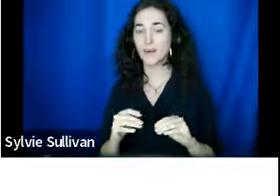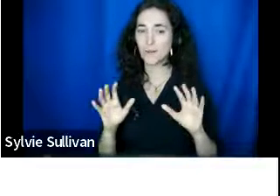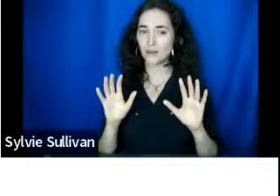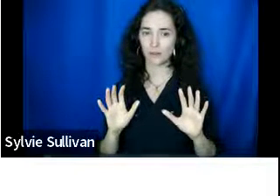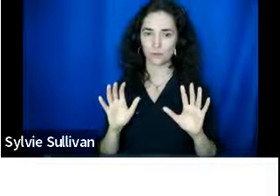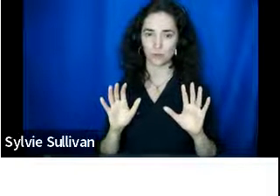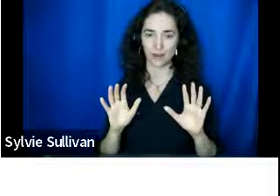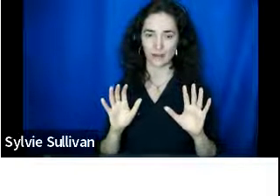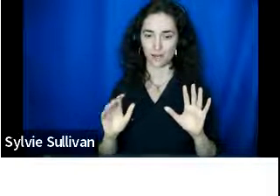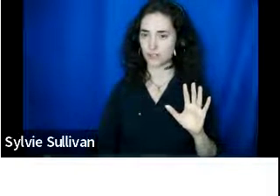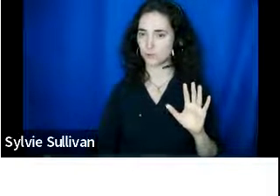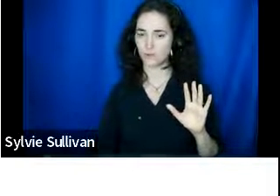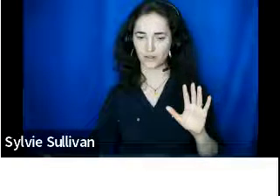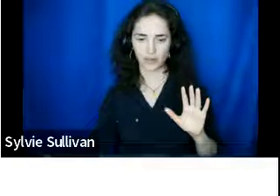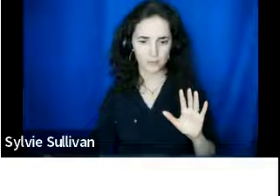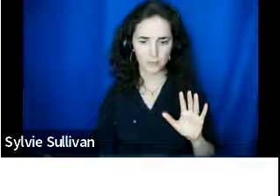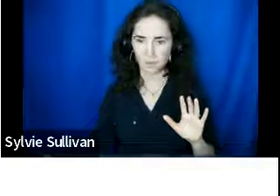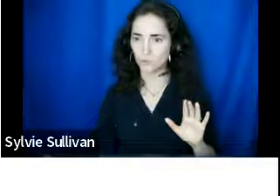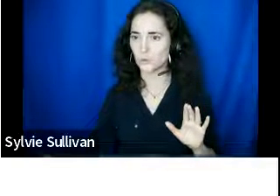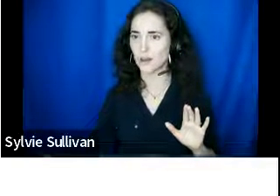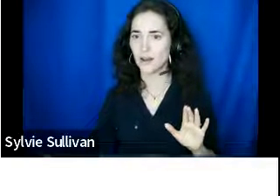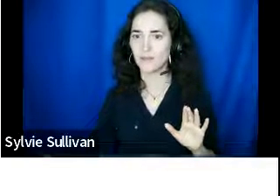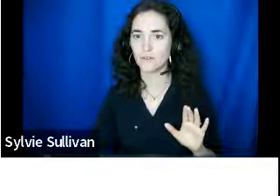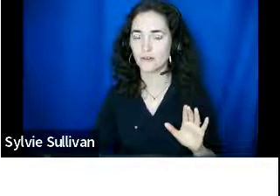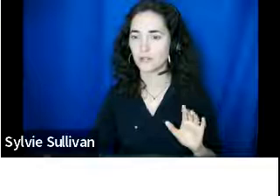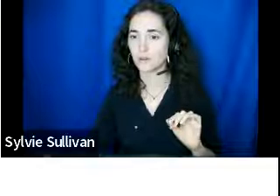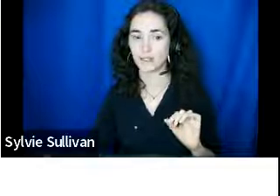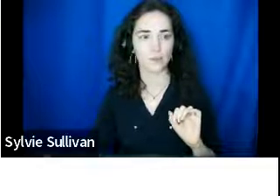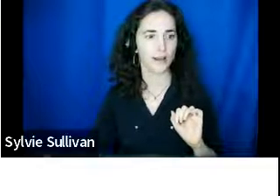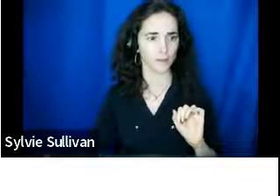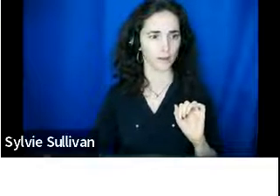And what I would like to do right now is, briefly, how many people do we have on here right now? We have...